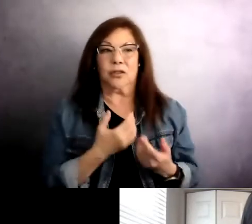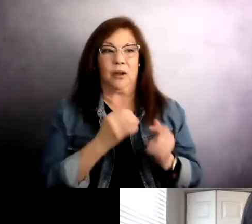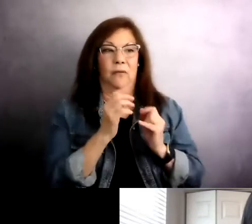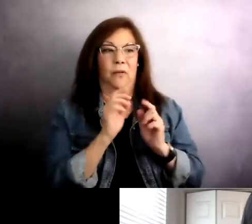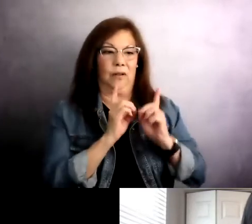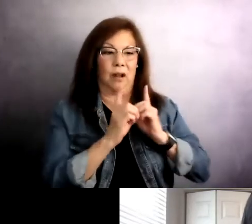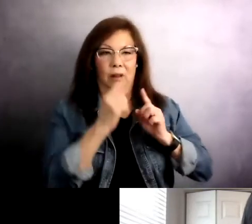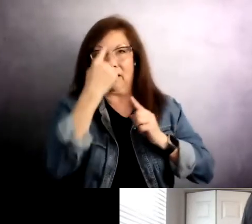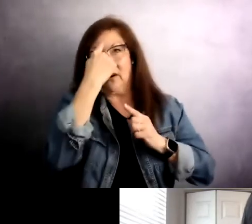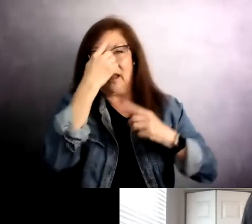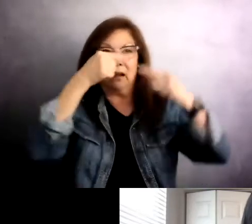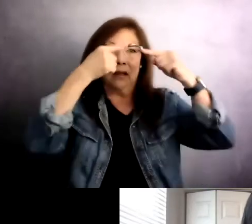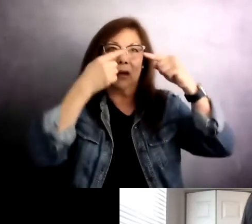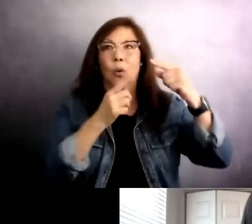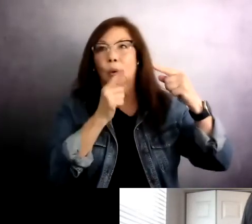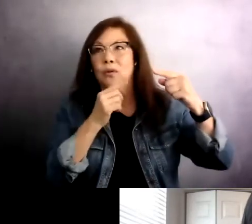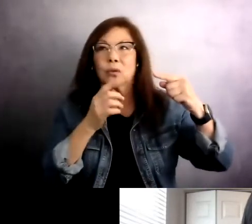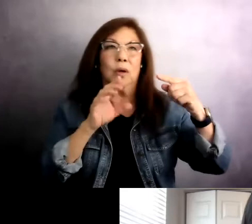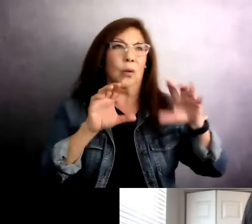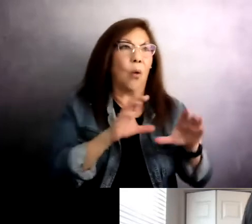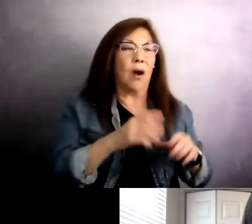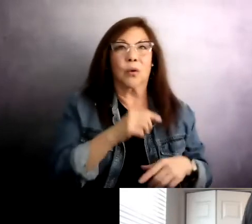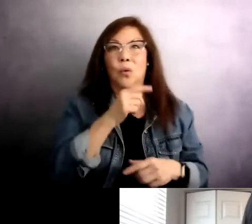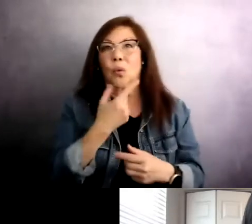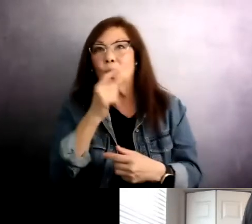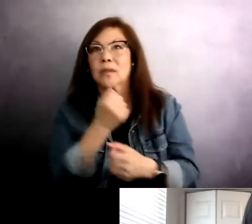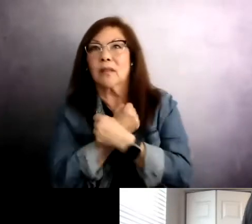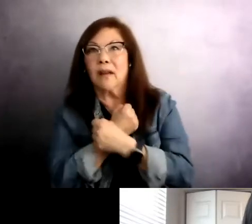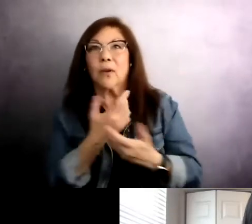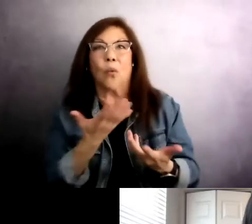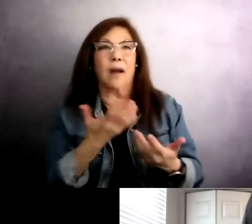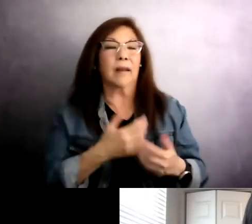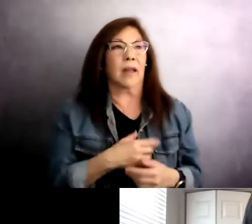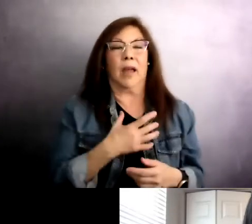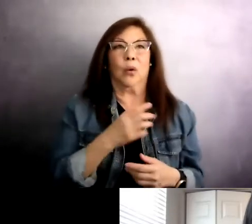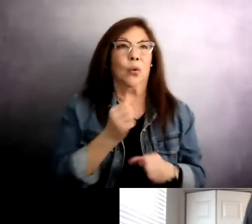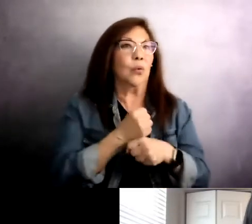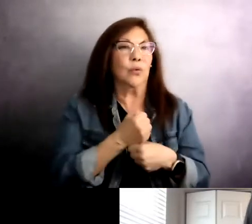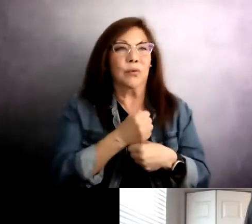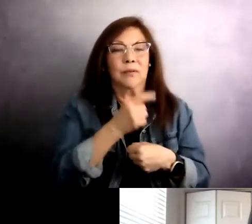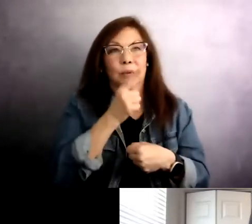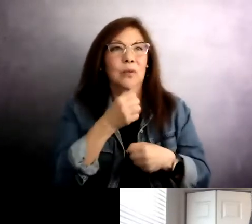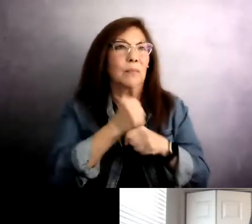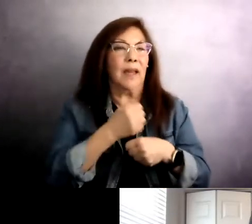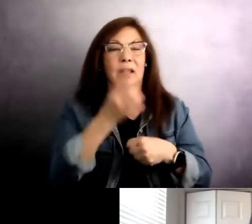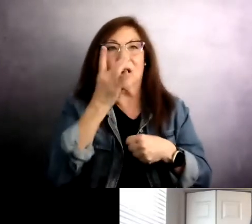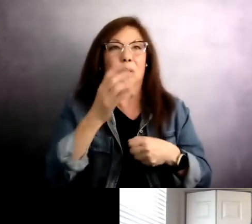about who is done what, and there has been terrible terrible choices in the summer. There